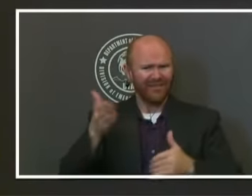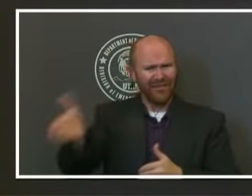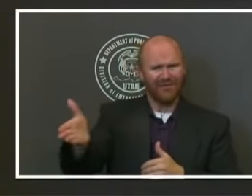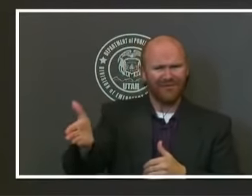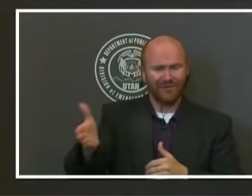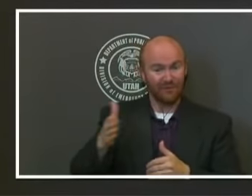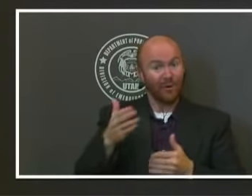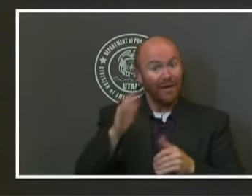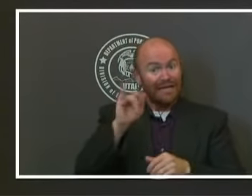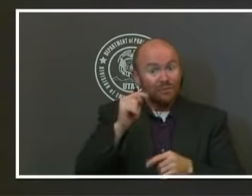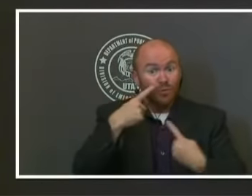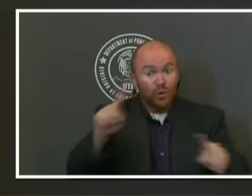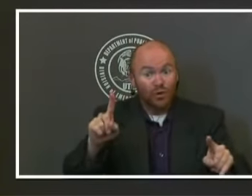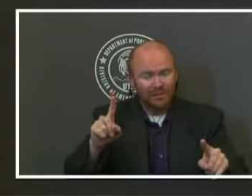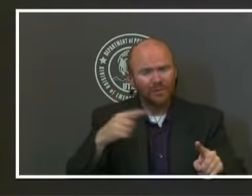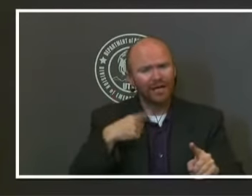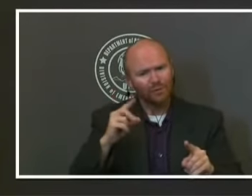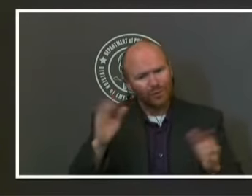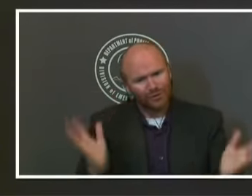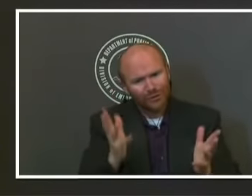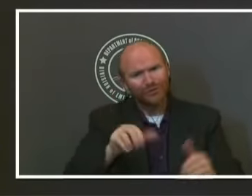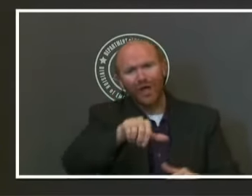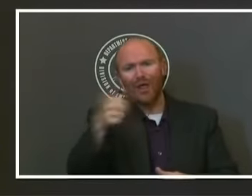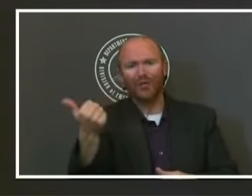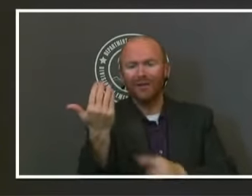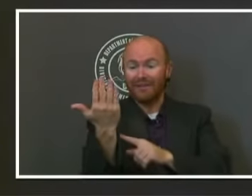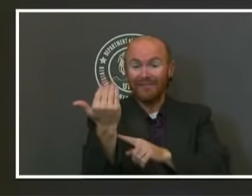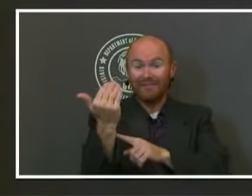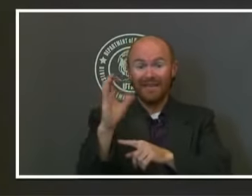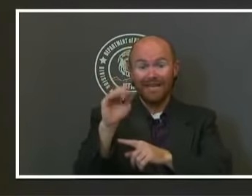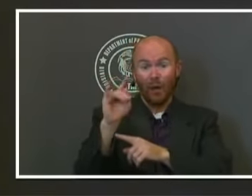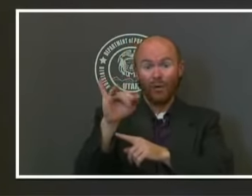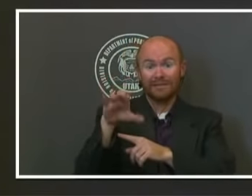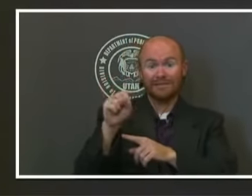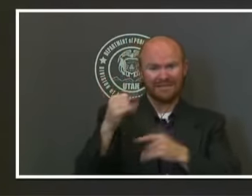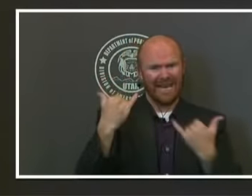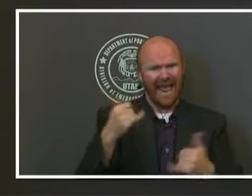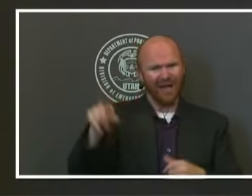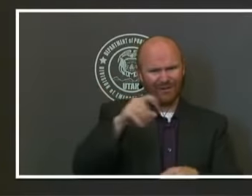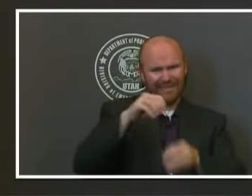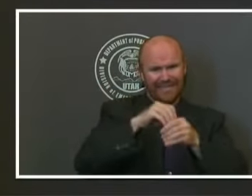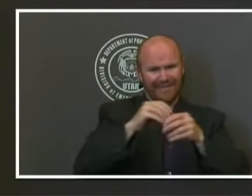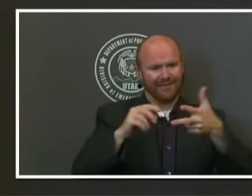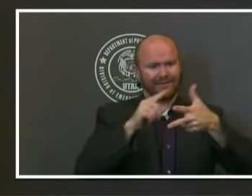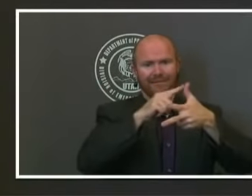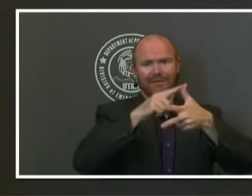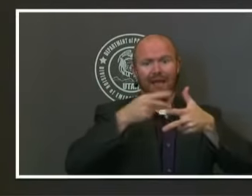urge all these other the fifteen other counties that are going